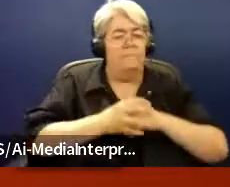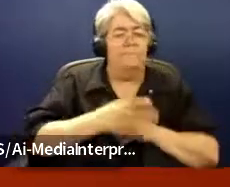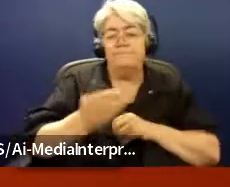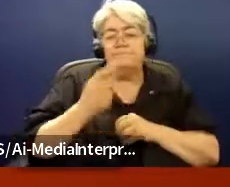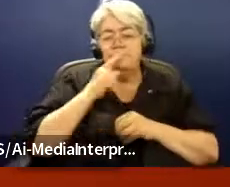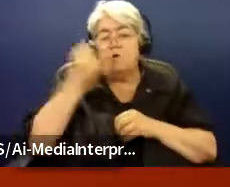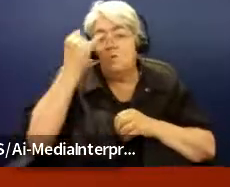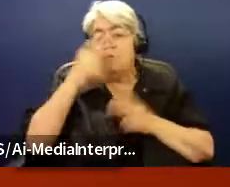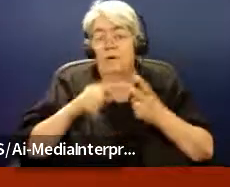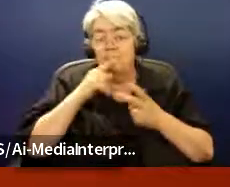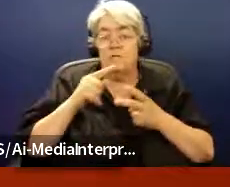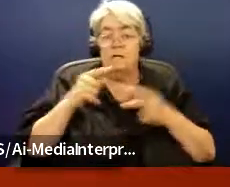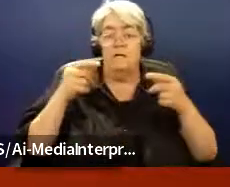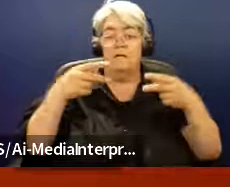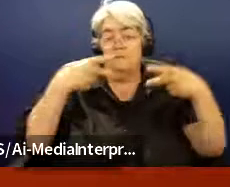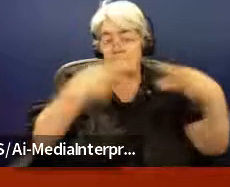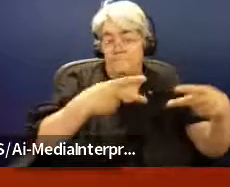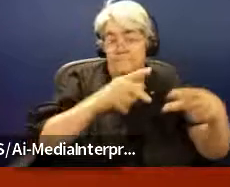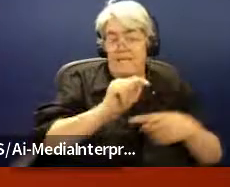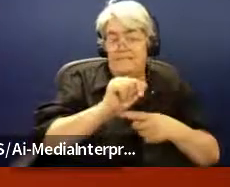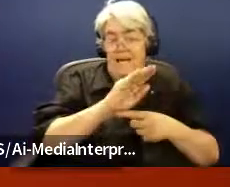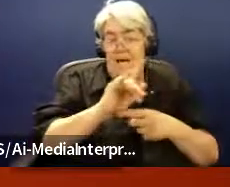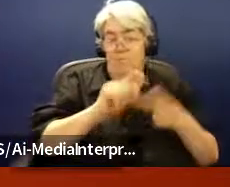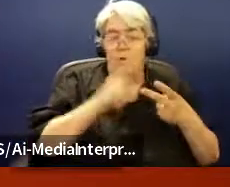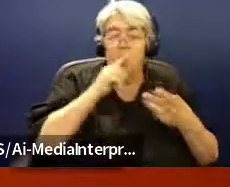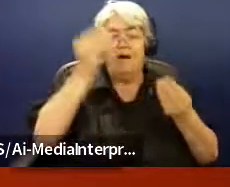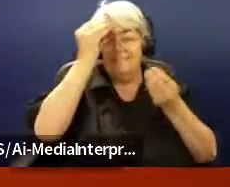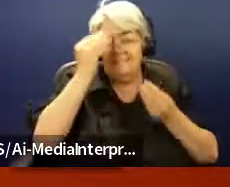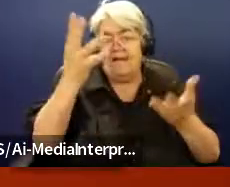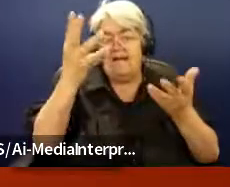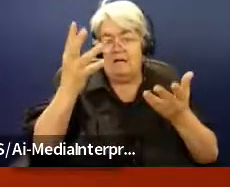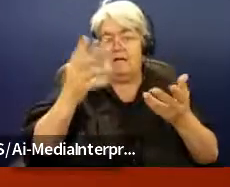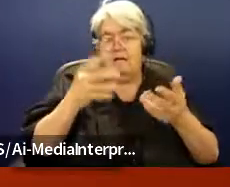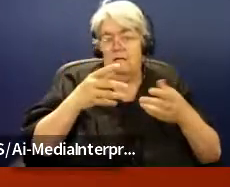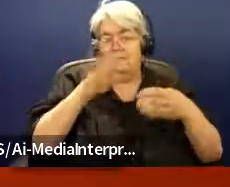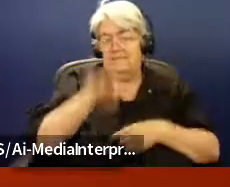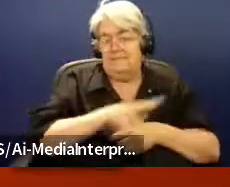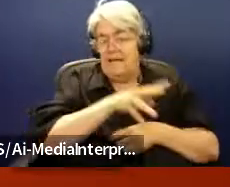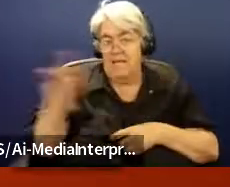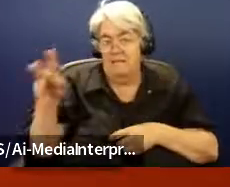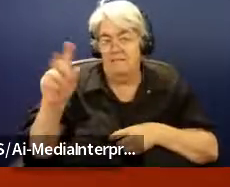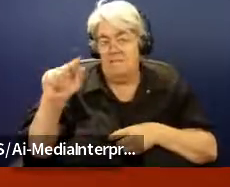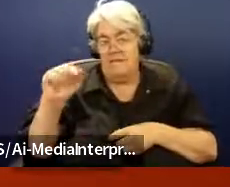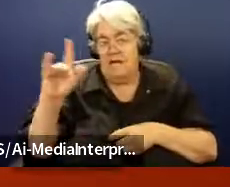maybe we use some type of data table or